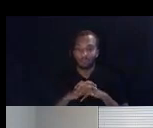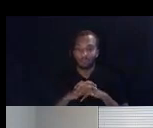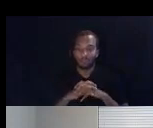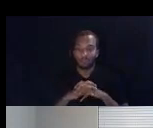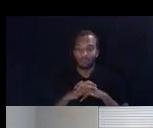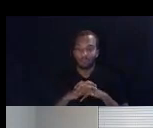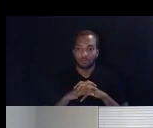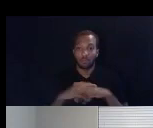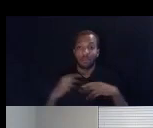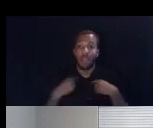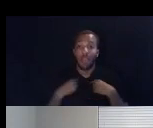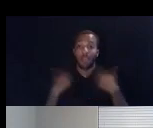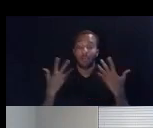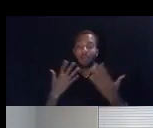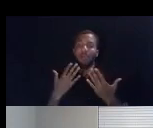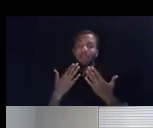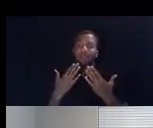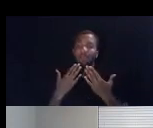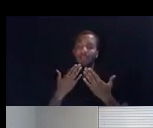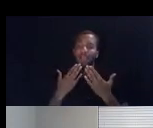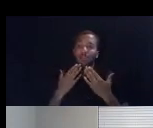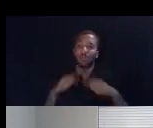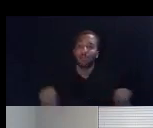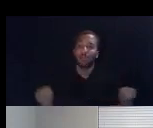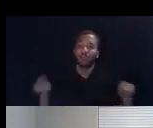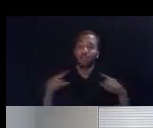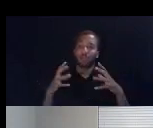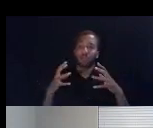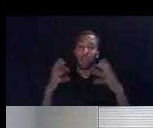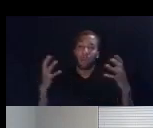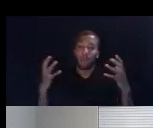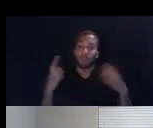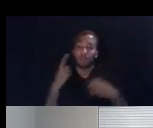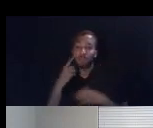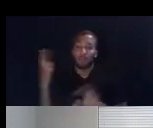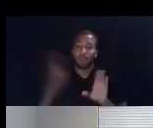Well, thank you all so, so, so very much for coming and participating